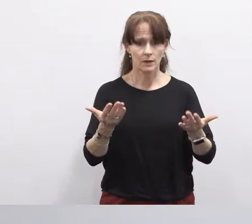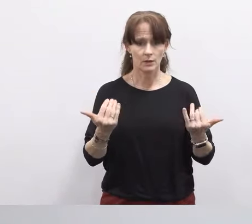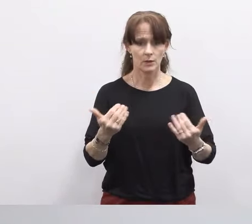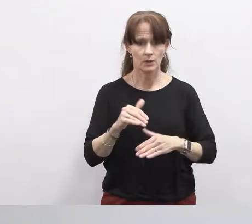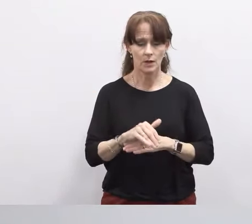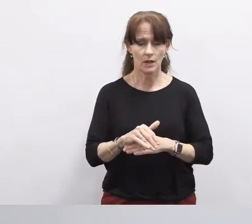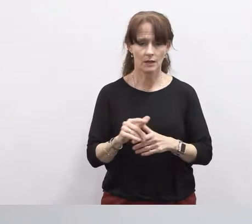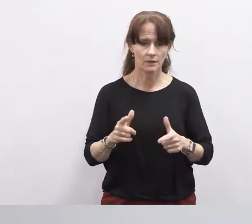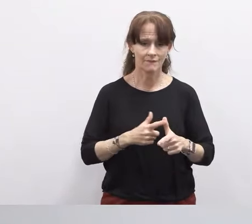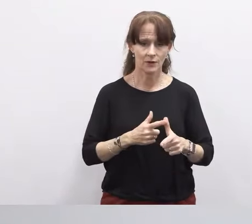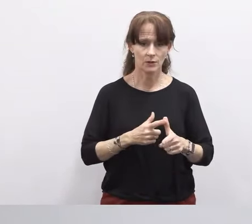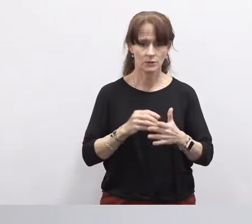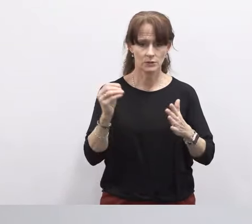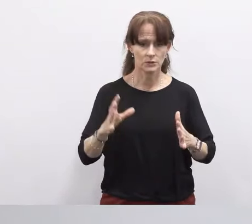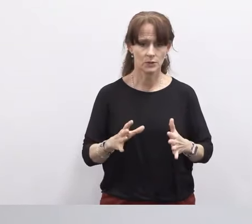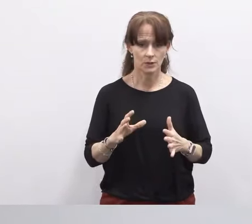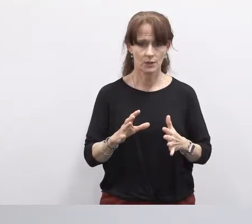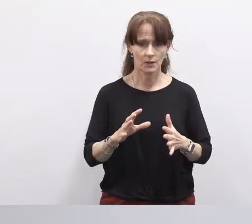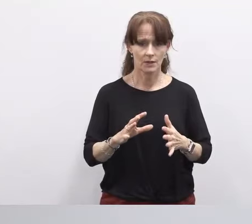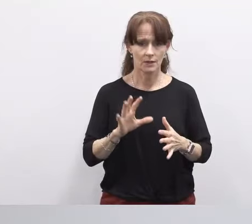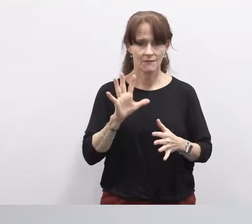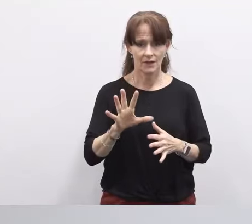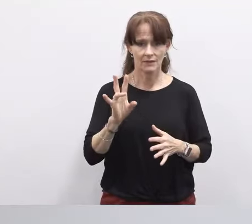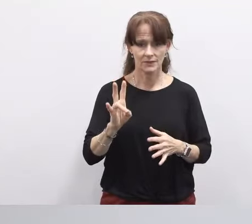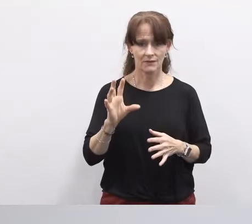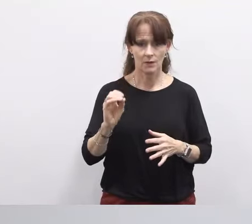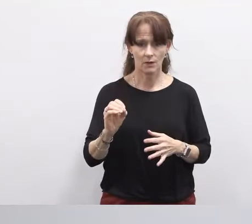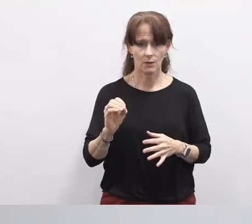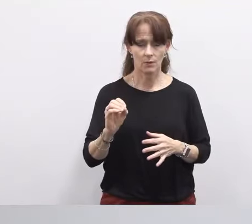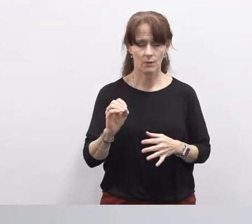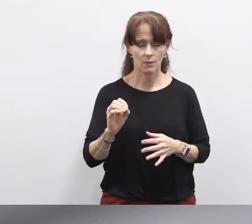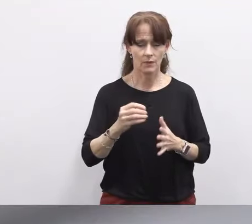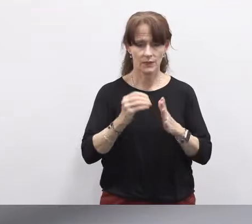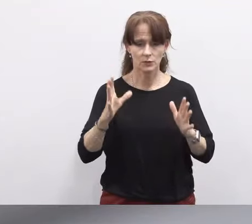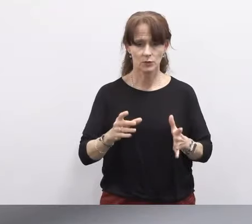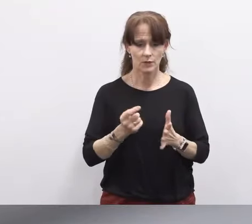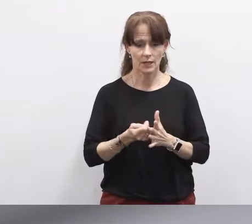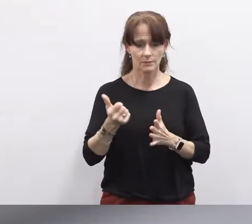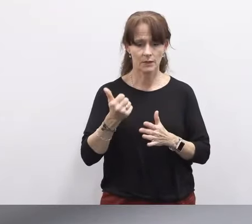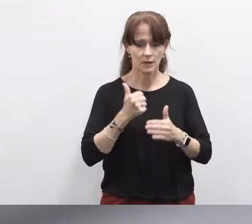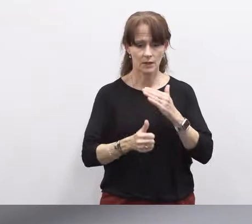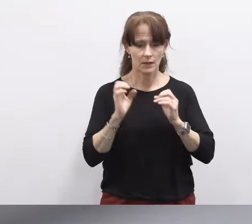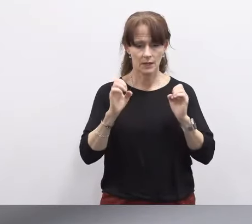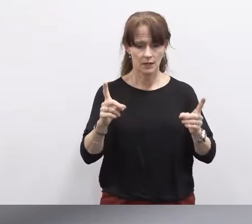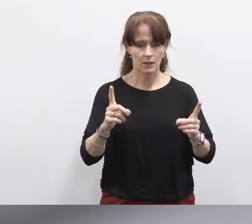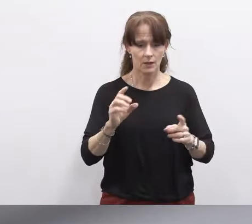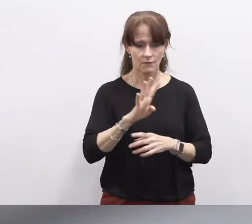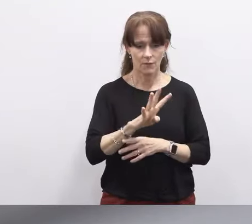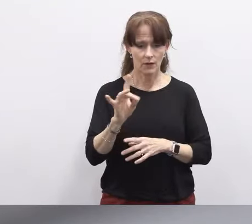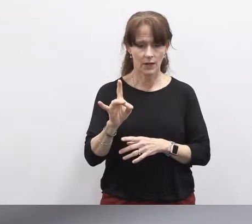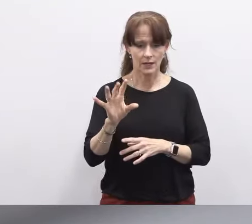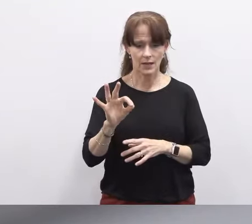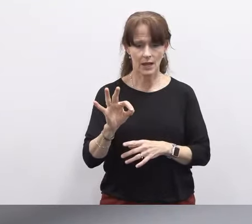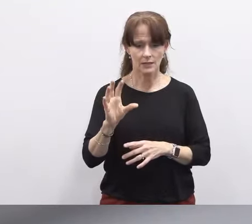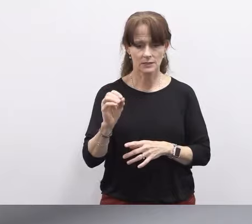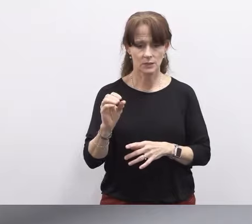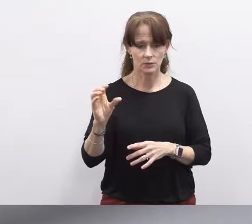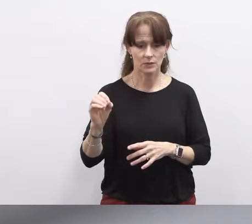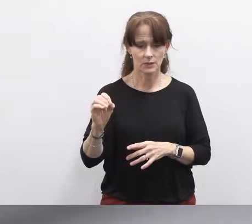The first is student number 570. The student would be expelled under education codes 48900B,